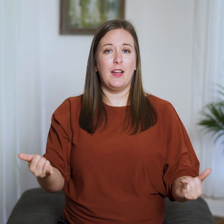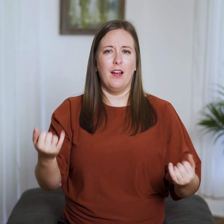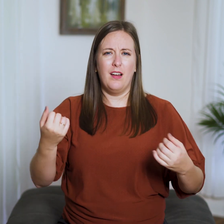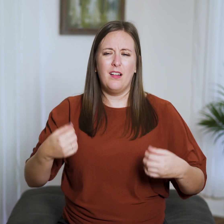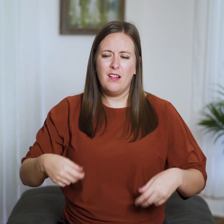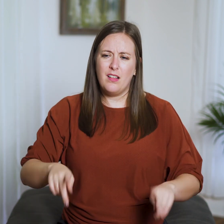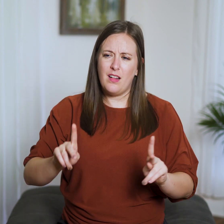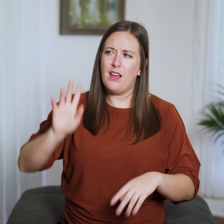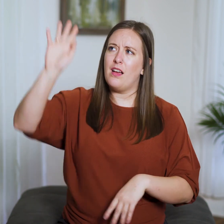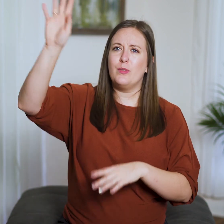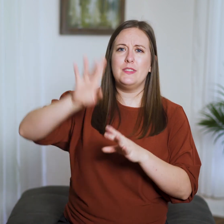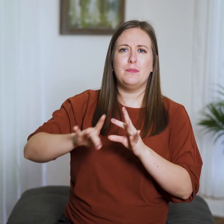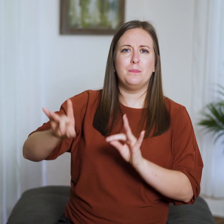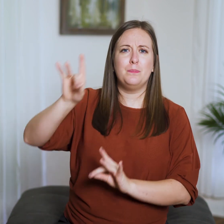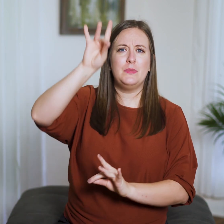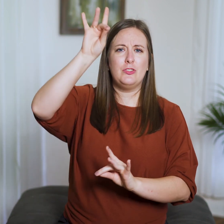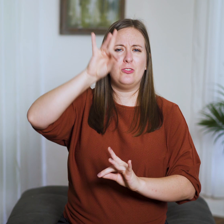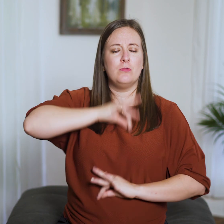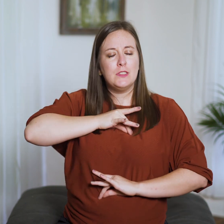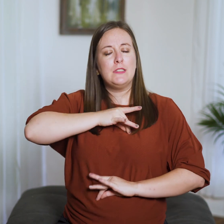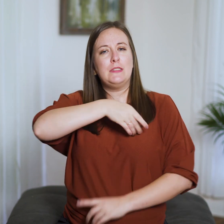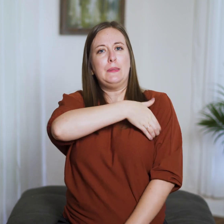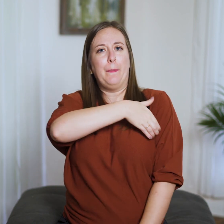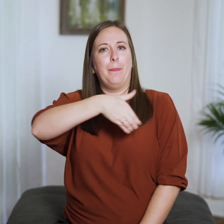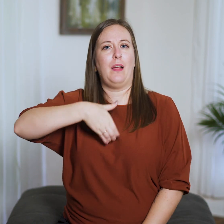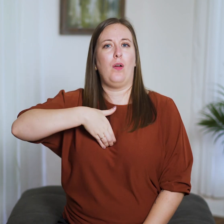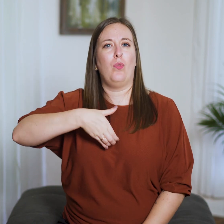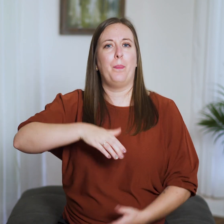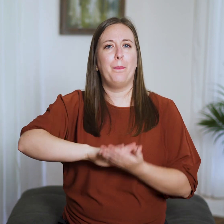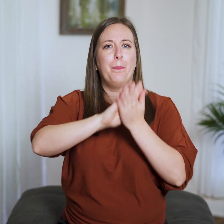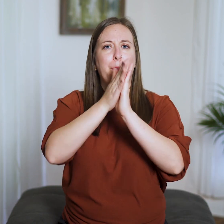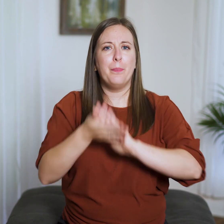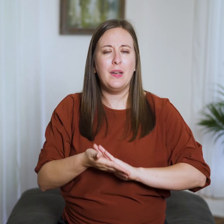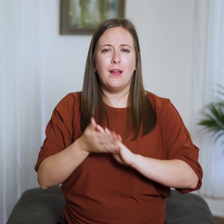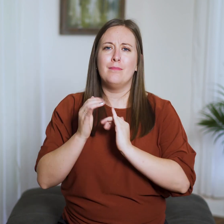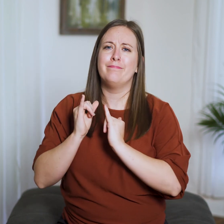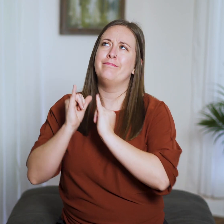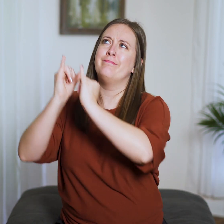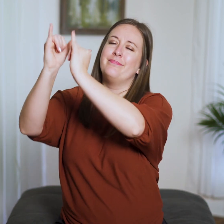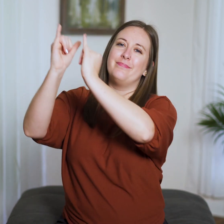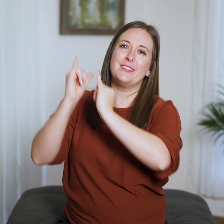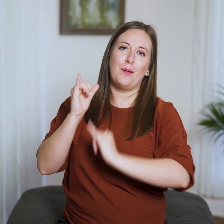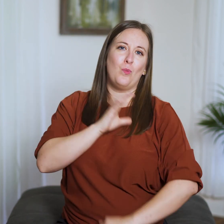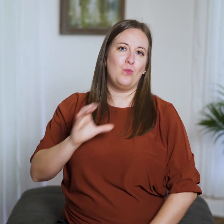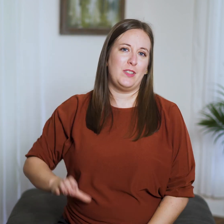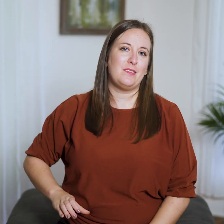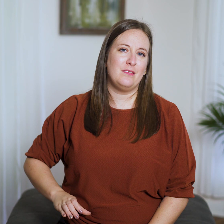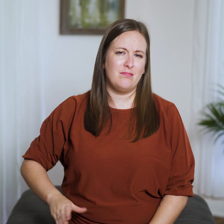as His Spirit empowers you to look like Christ.